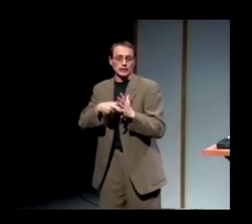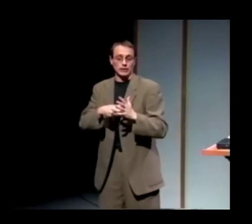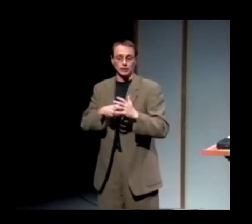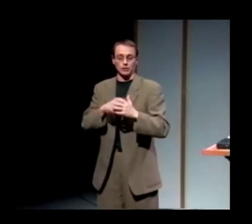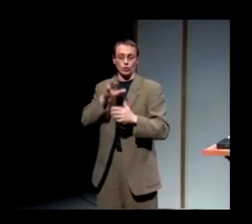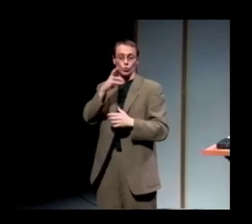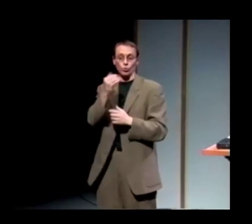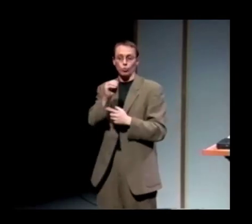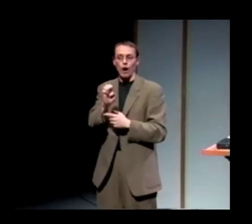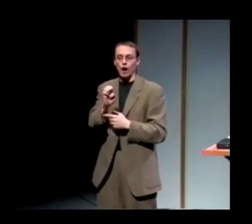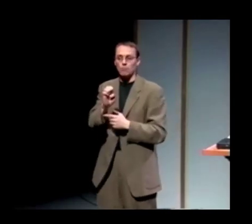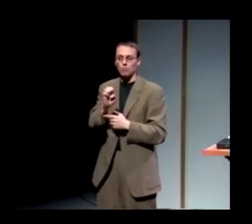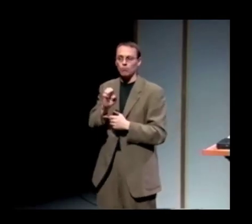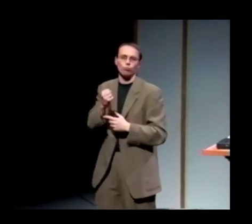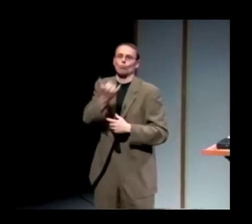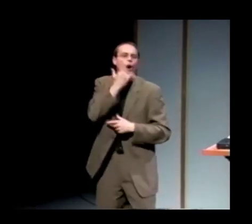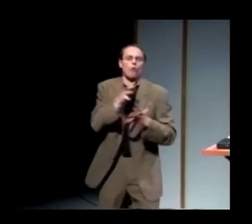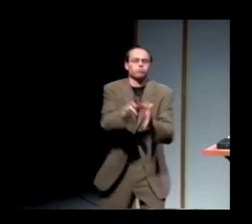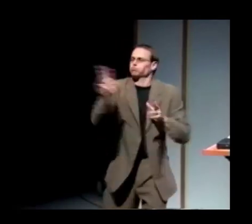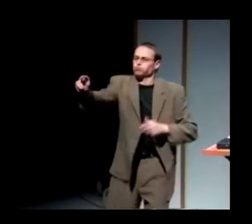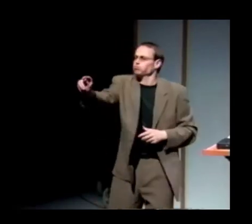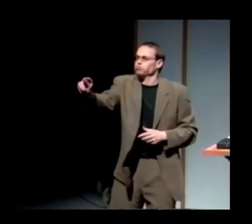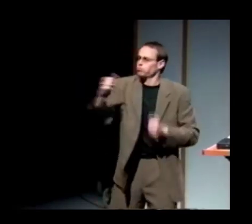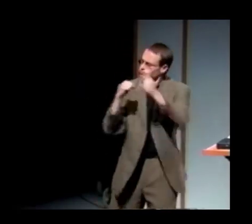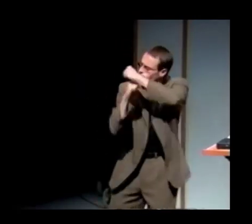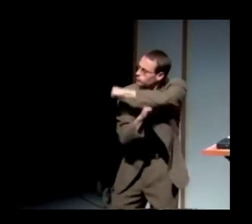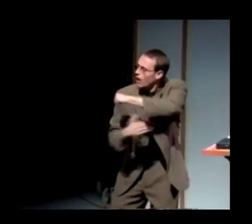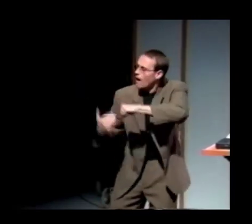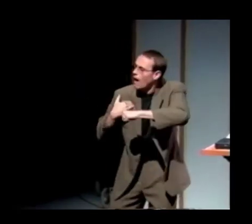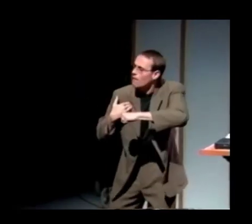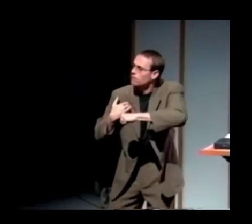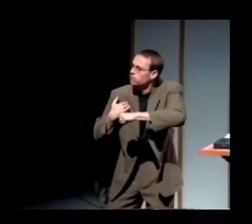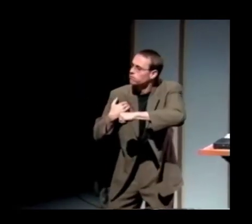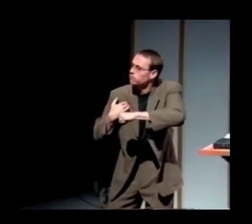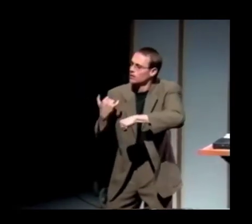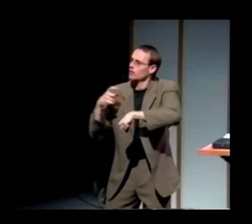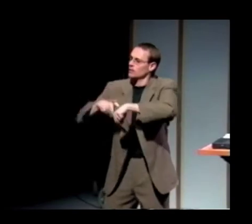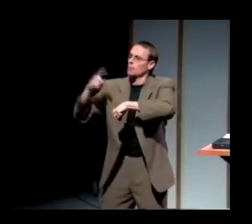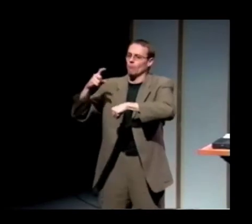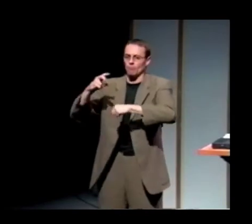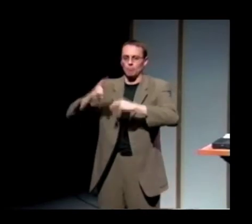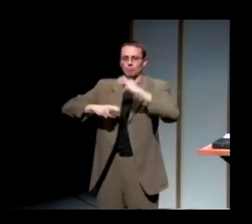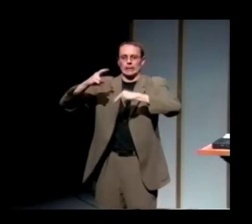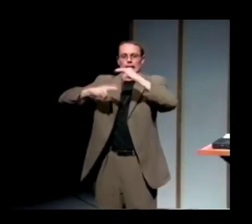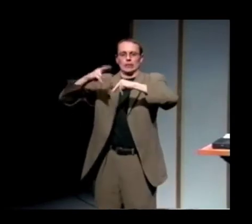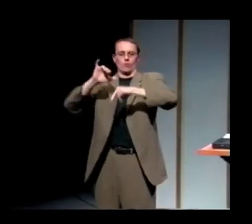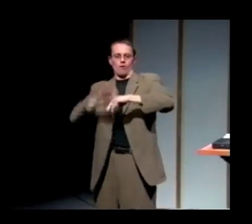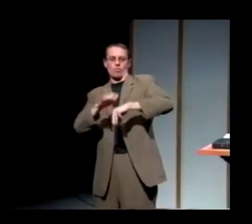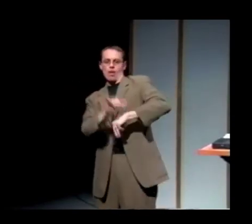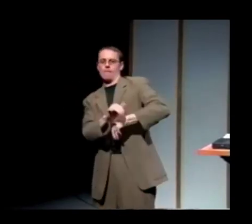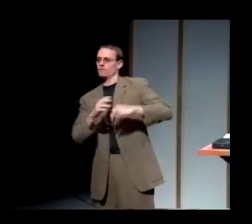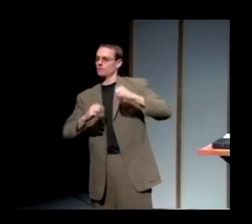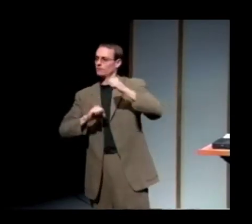THE SAME STRUCTURE TO ASL AND WRITTEN POETRY.